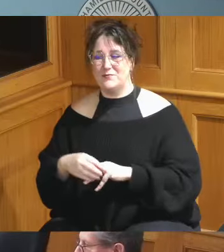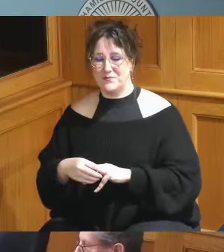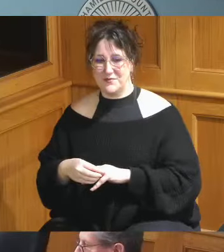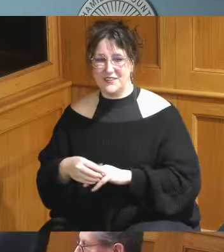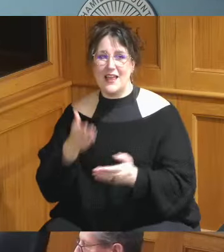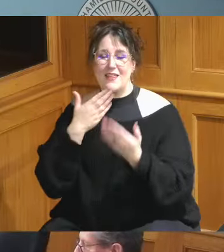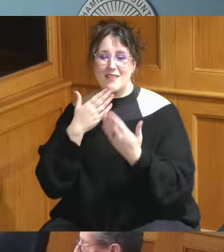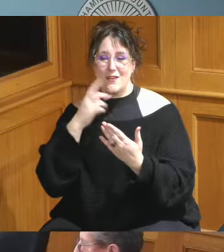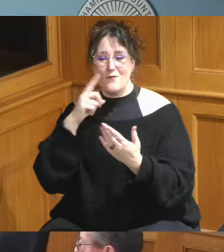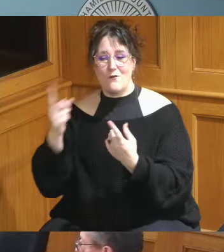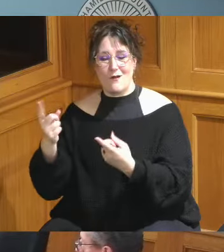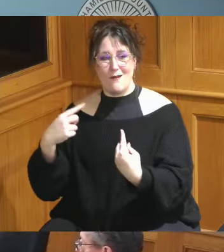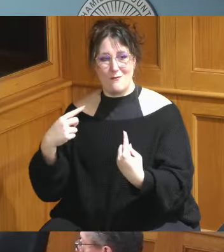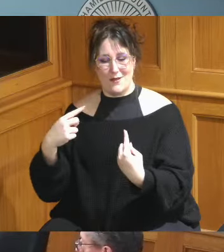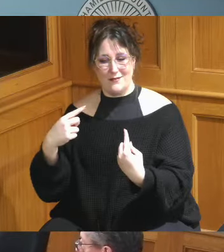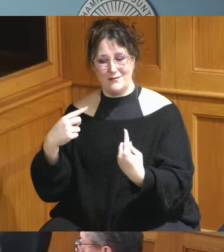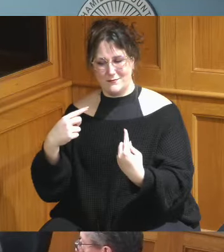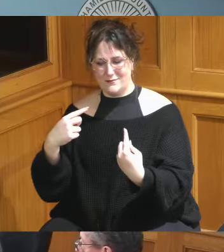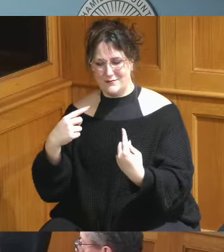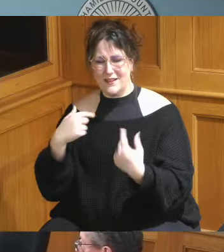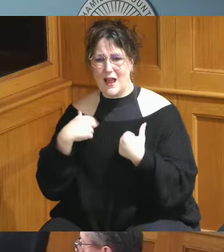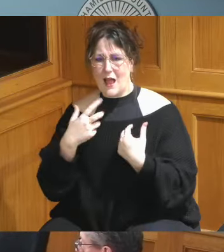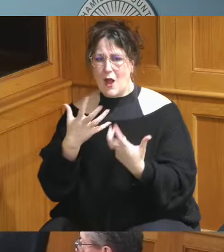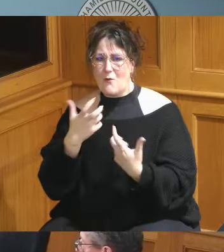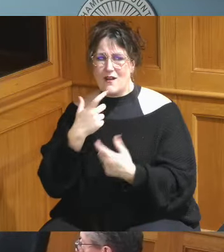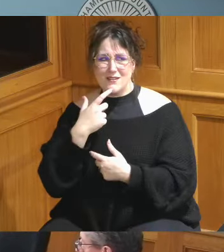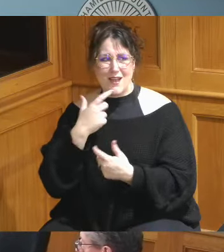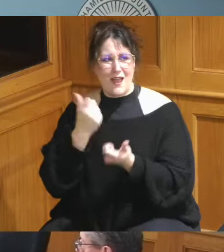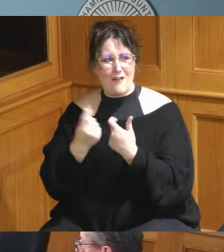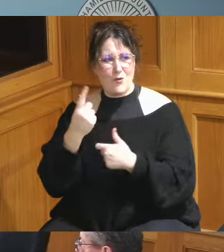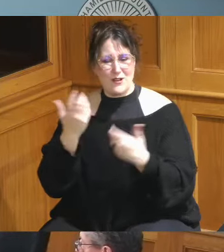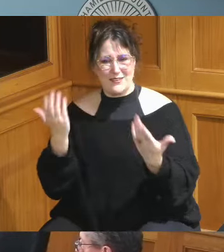I know I want to say everybody's here because we're passing the budget today,